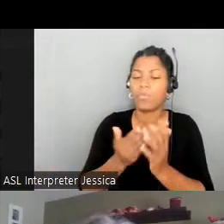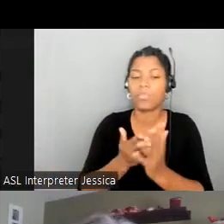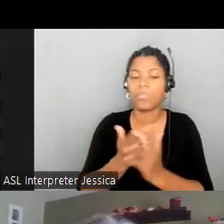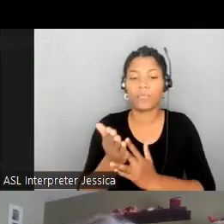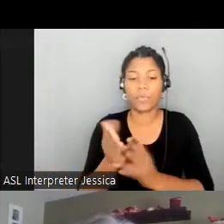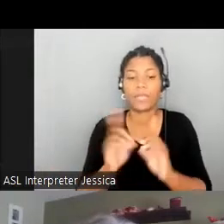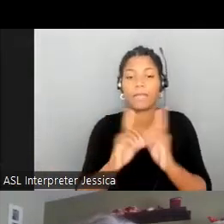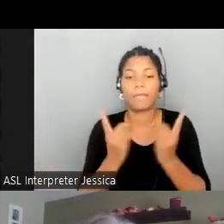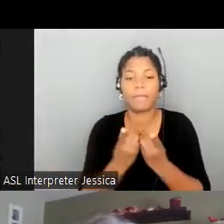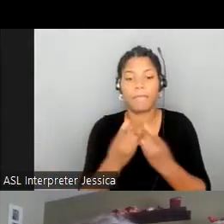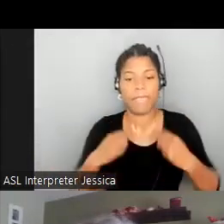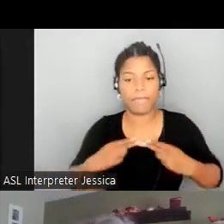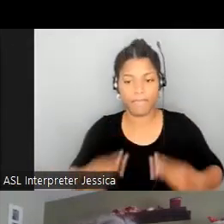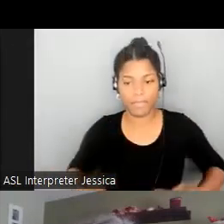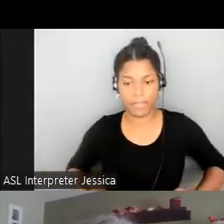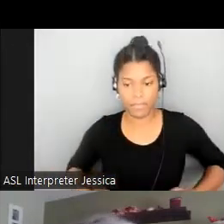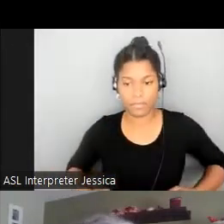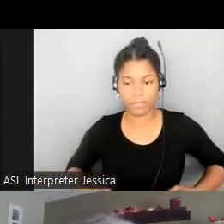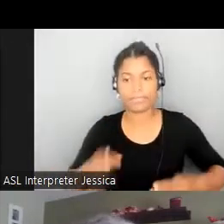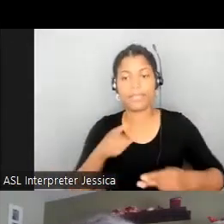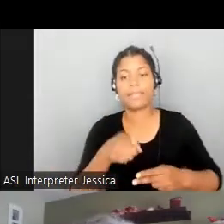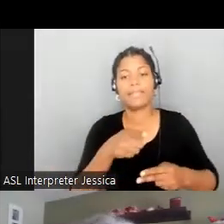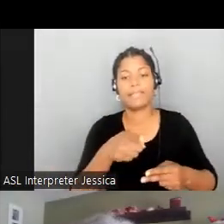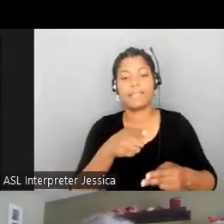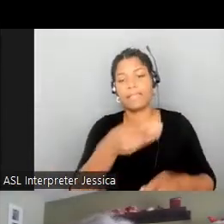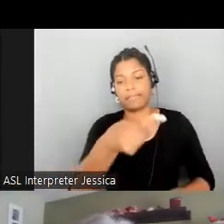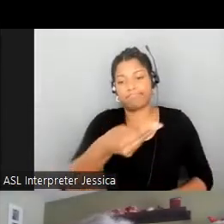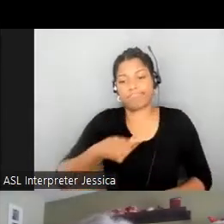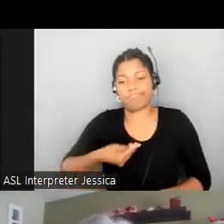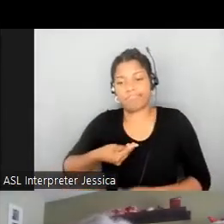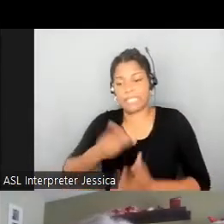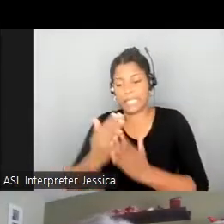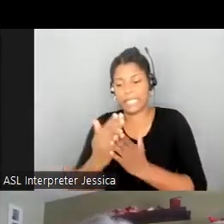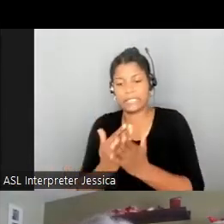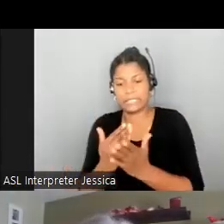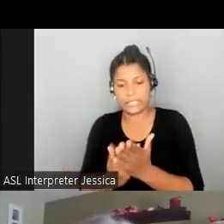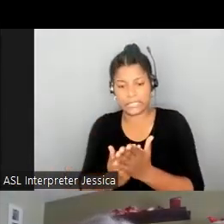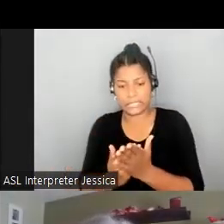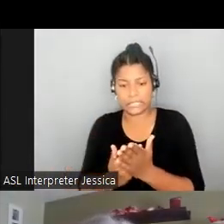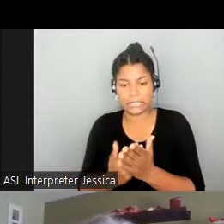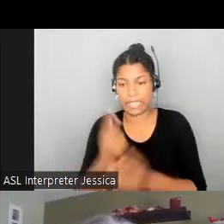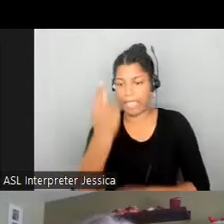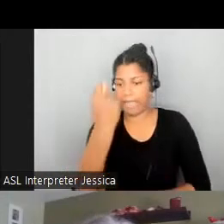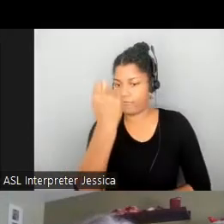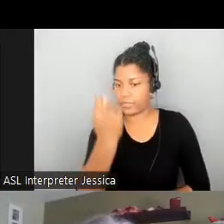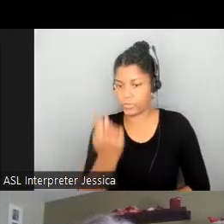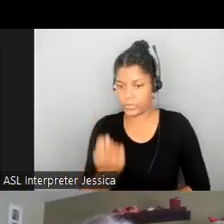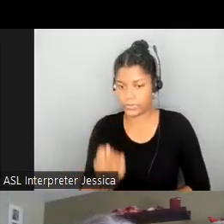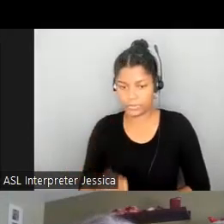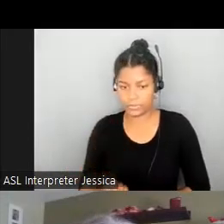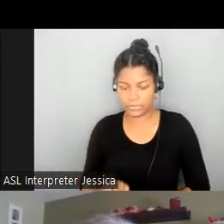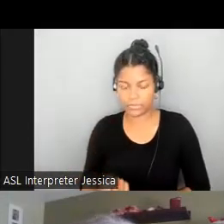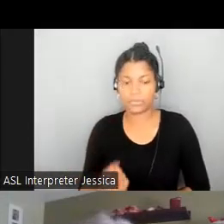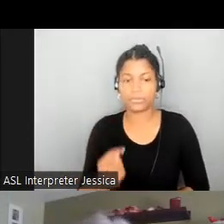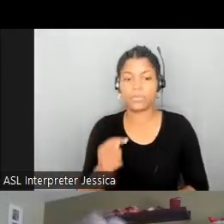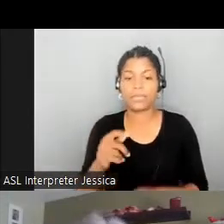Health. It provides a list to us every Tuesday of people that will be departing, and I can't